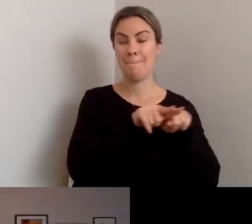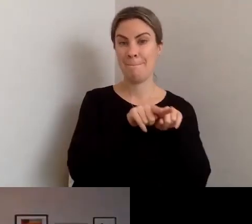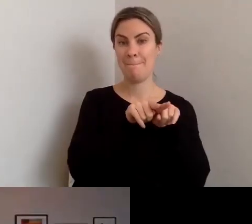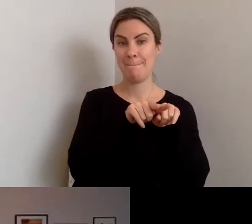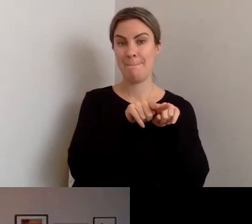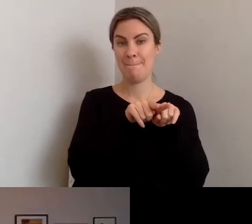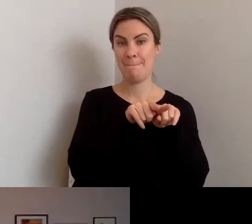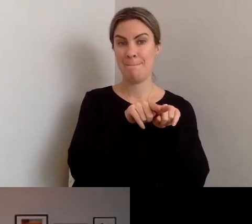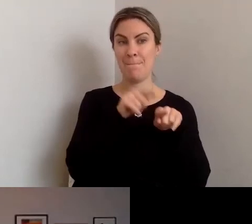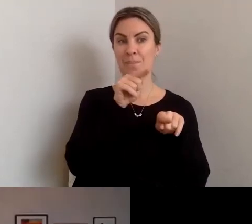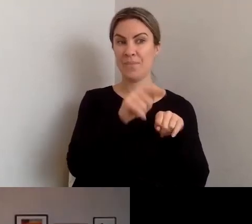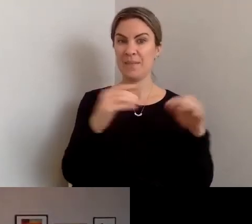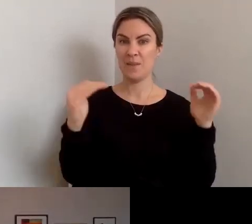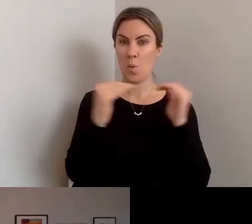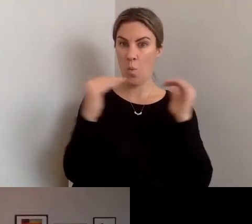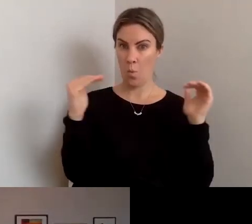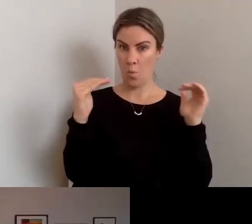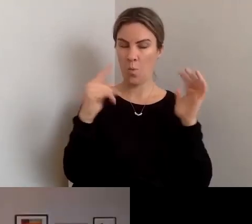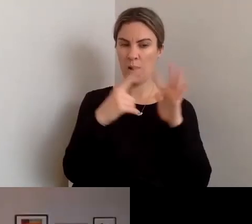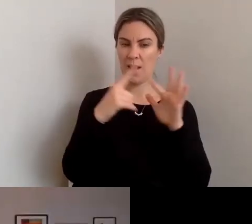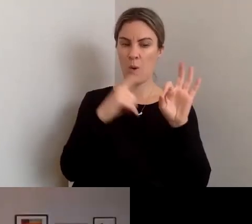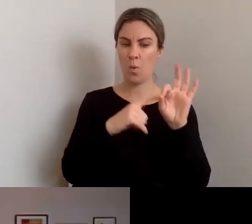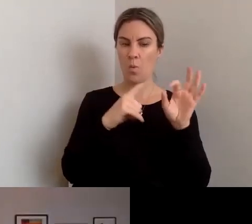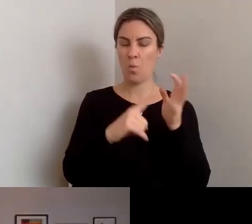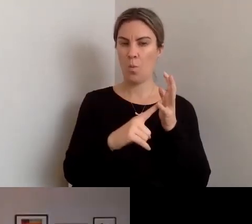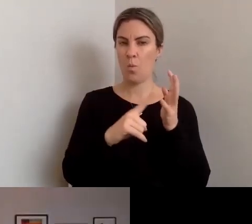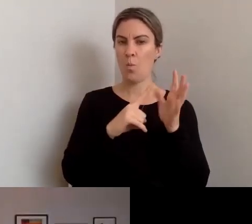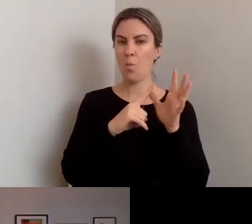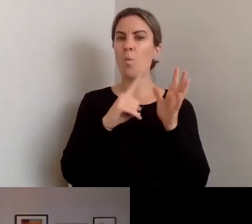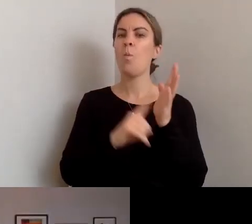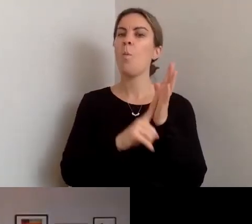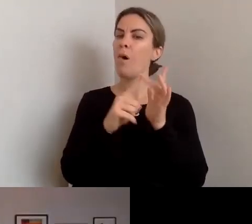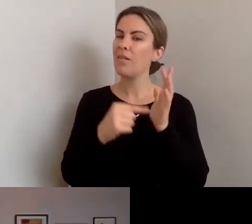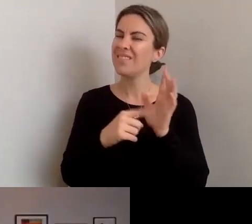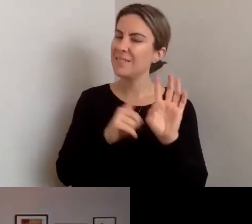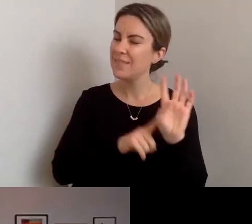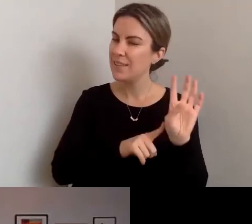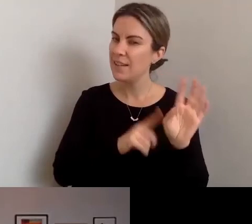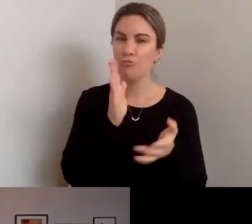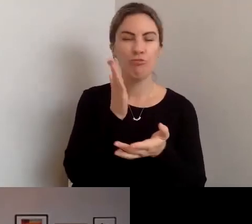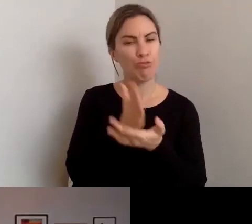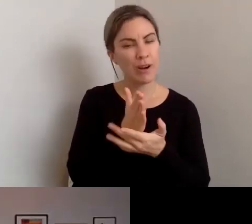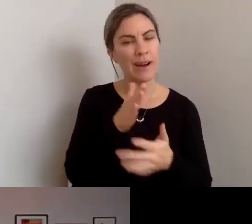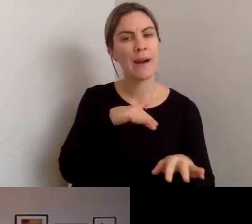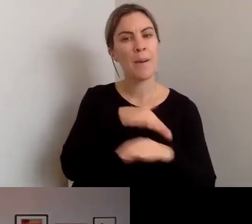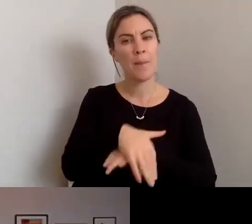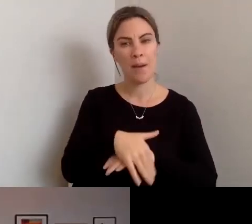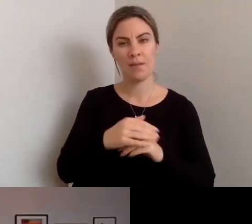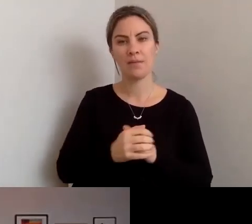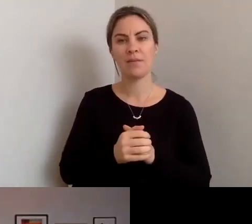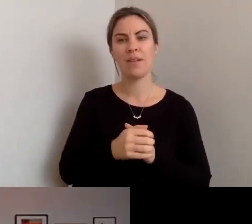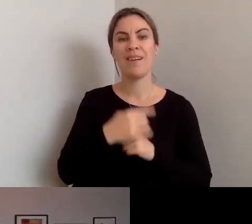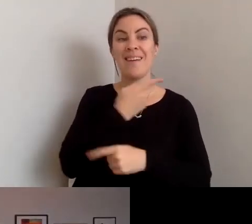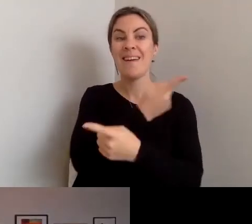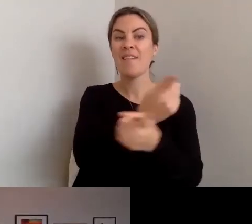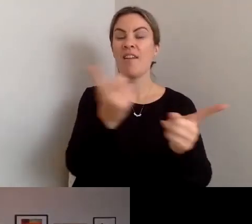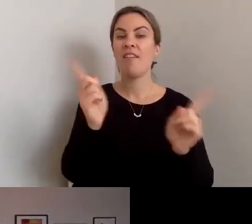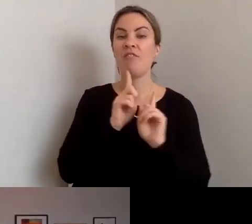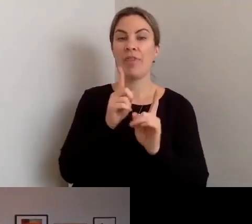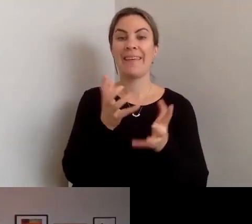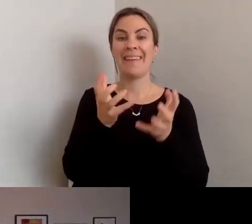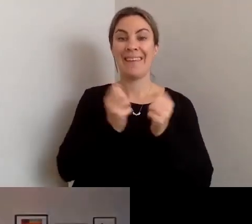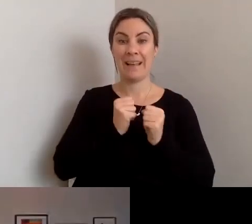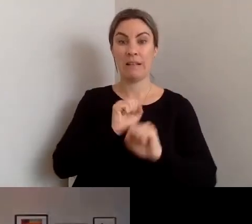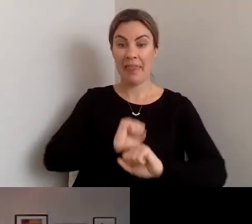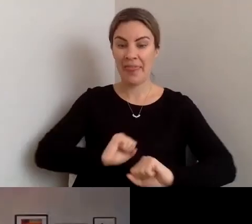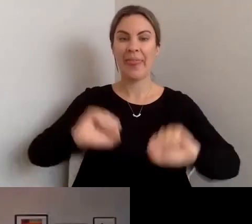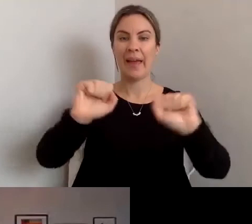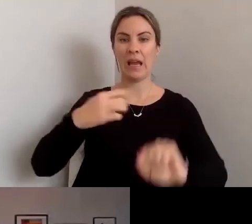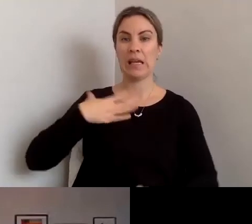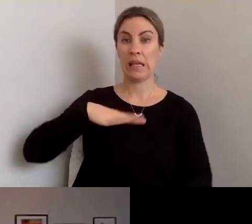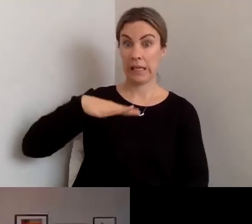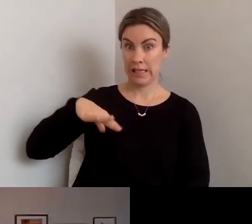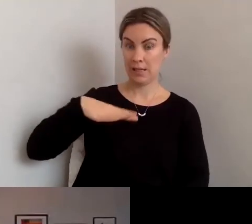"equality" idea is about "Everyone gets what they need to make a level